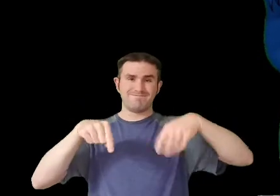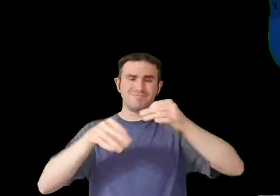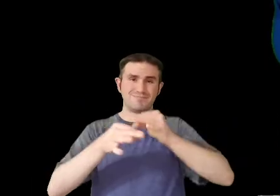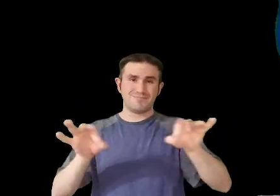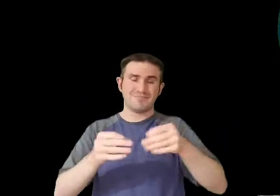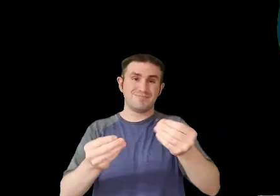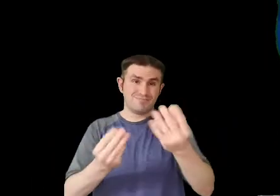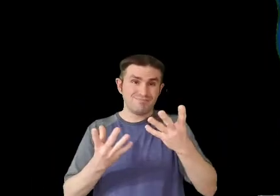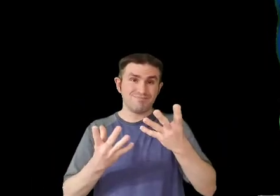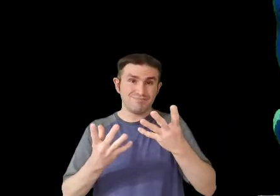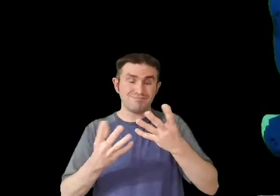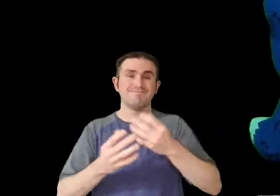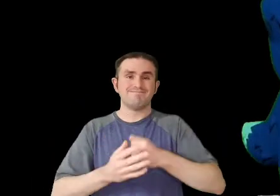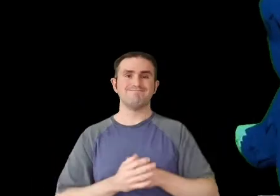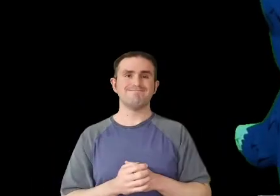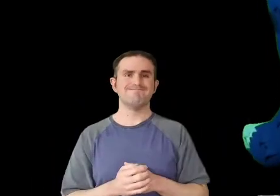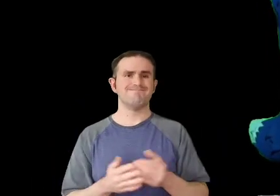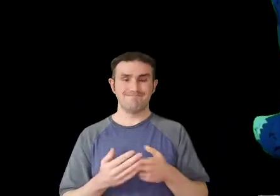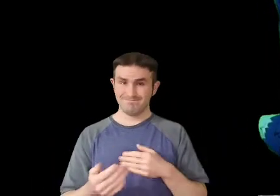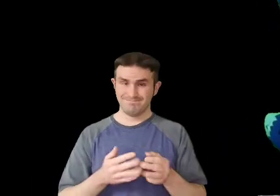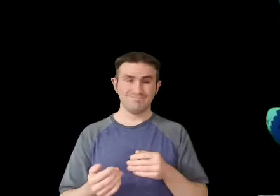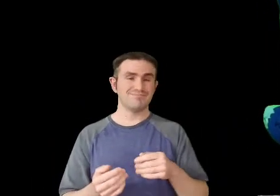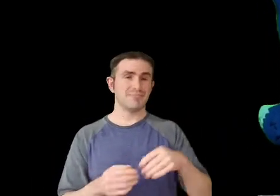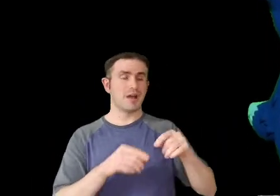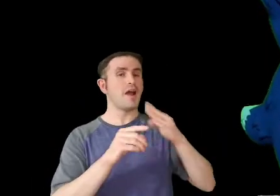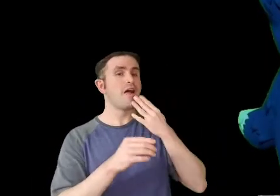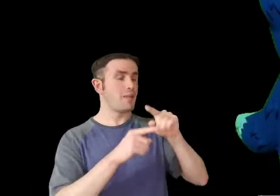But anyway, when we go back to the color wheel here,